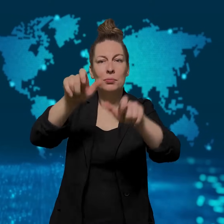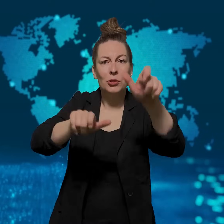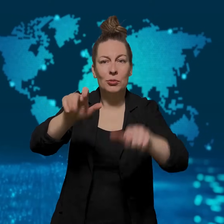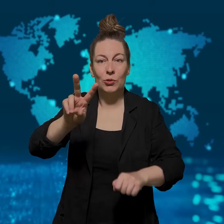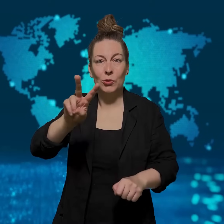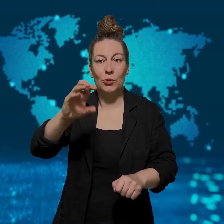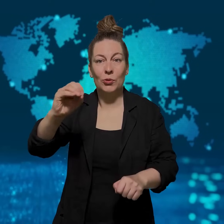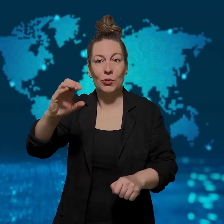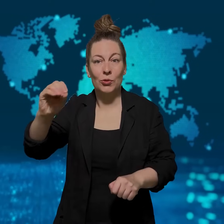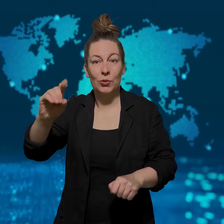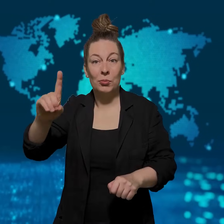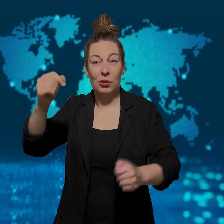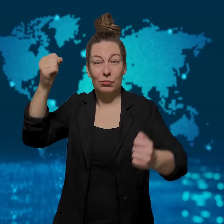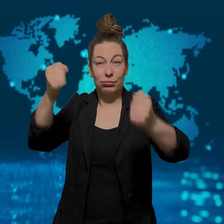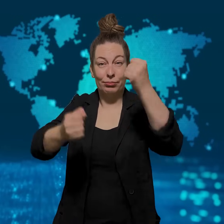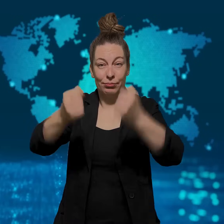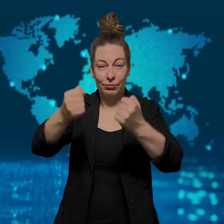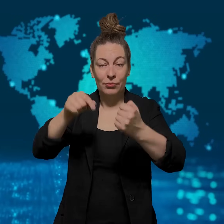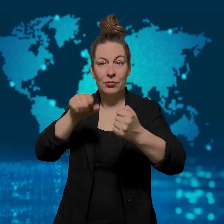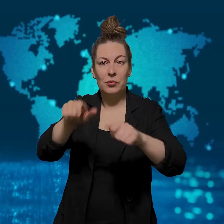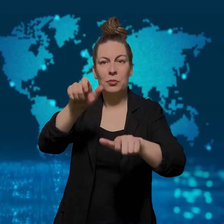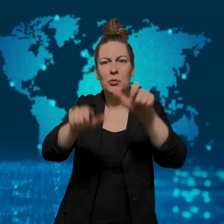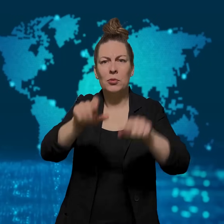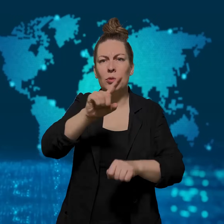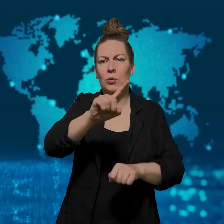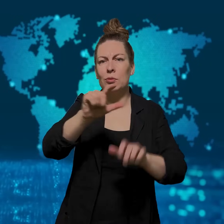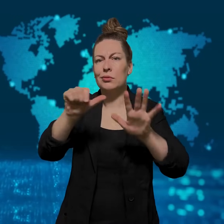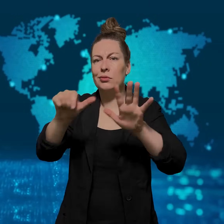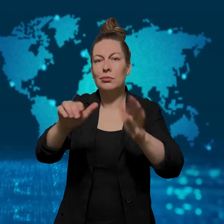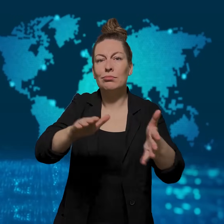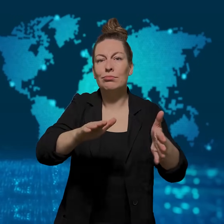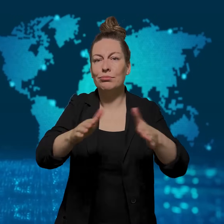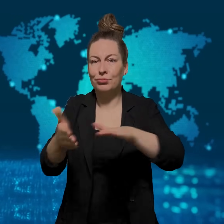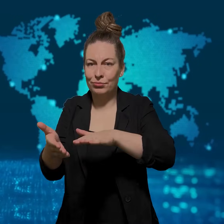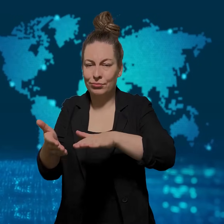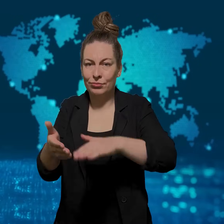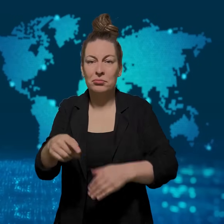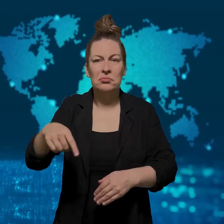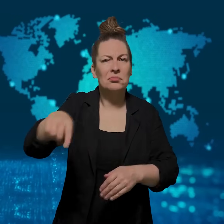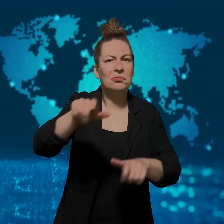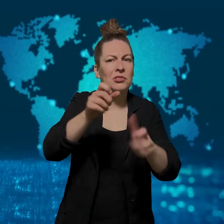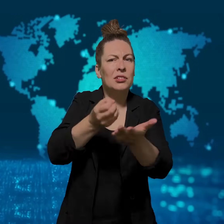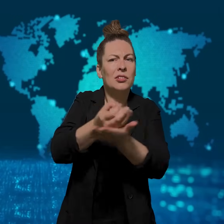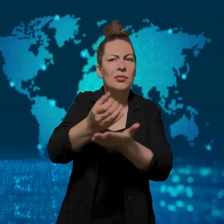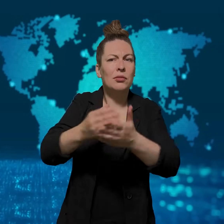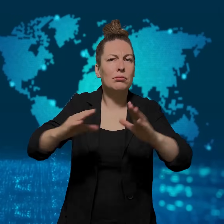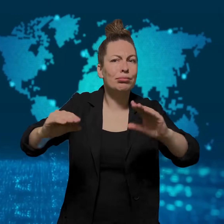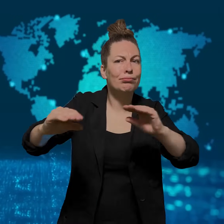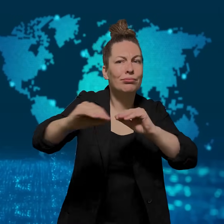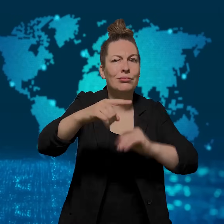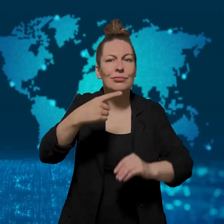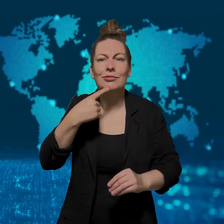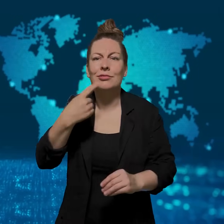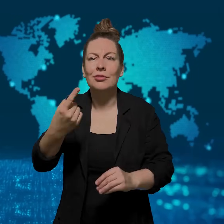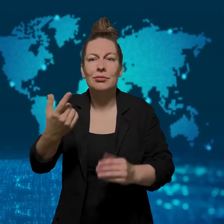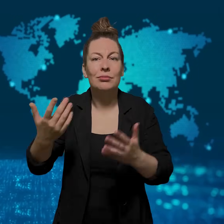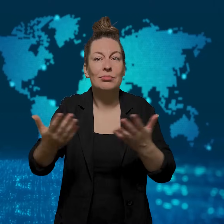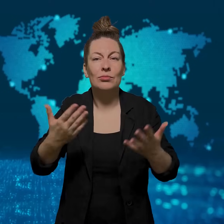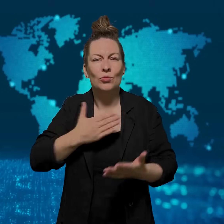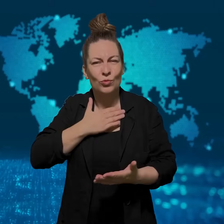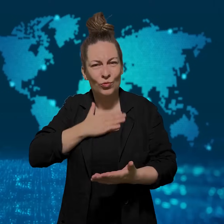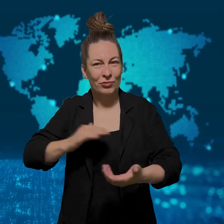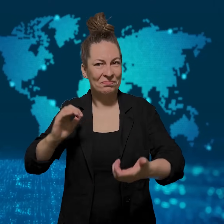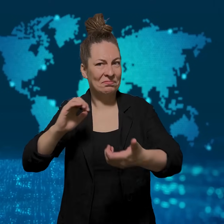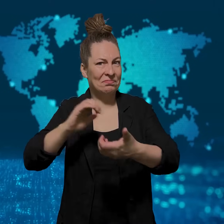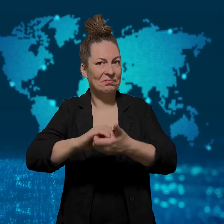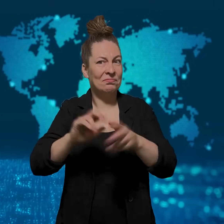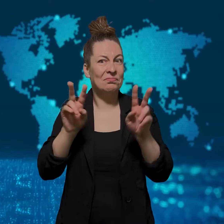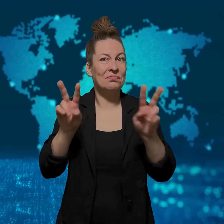killing at least 16 of the 200 people that were inside.